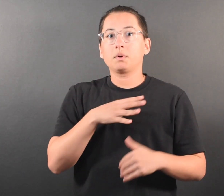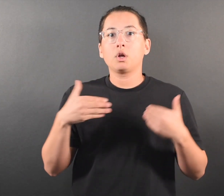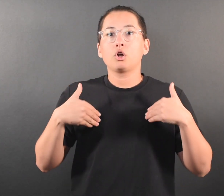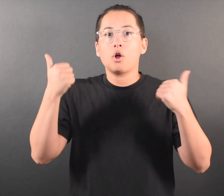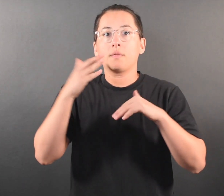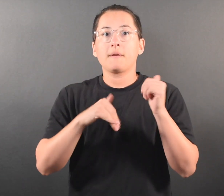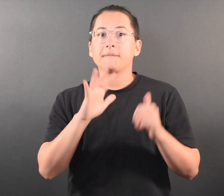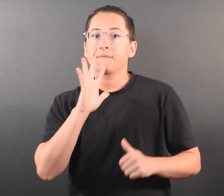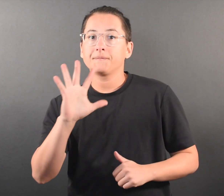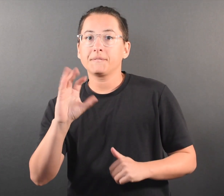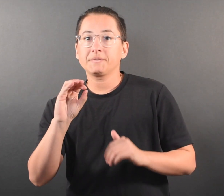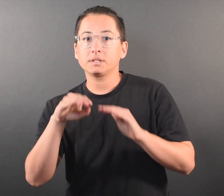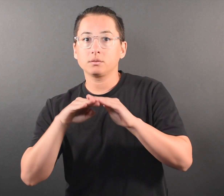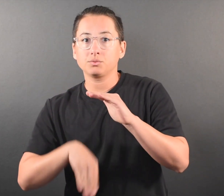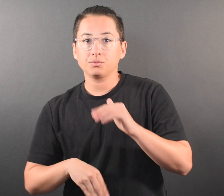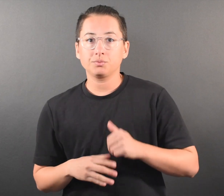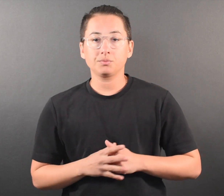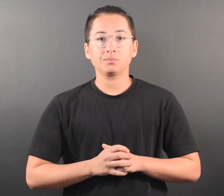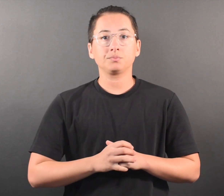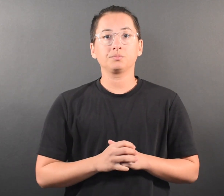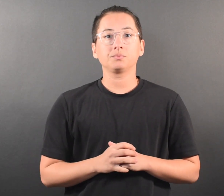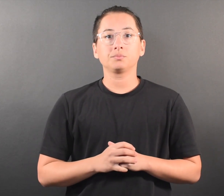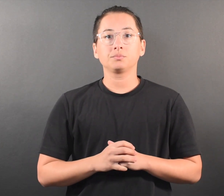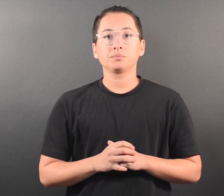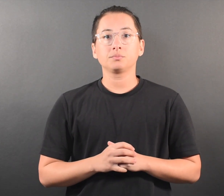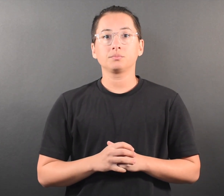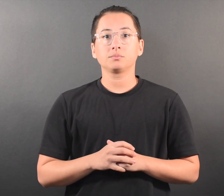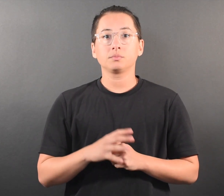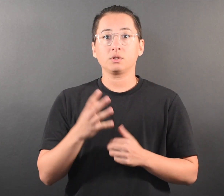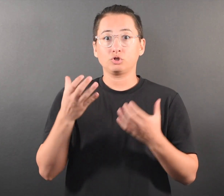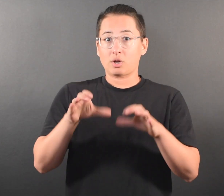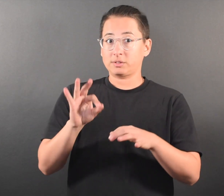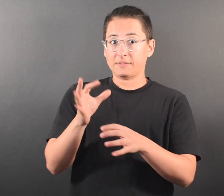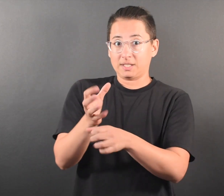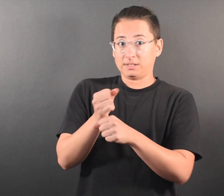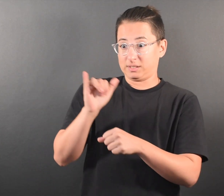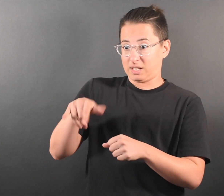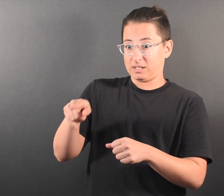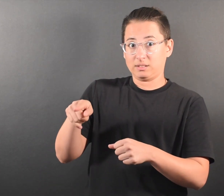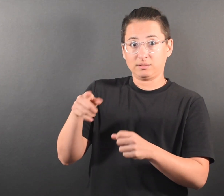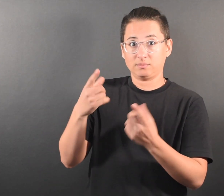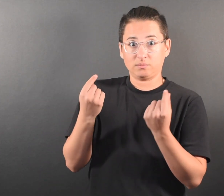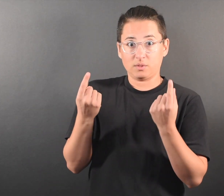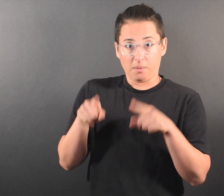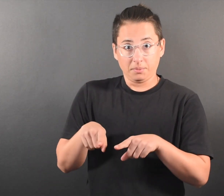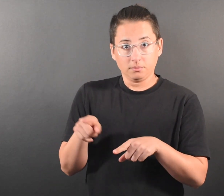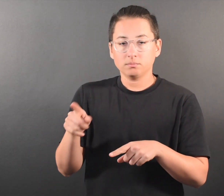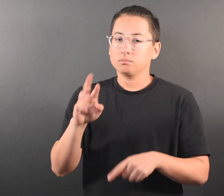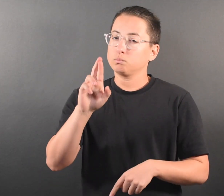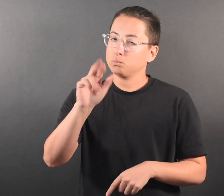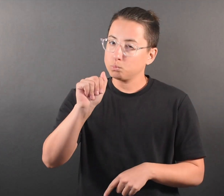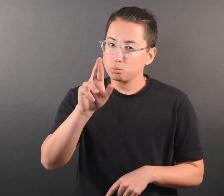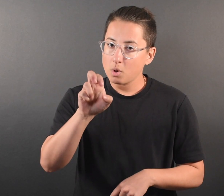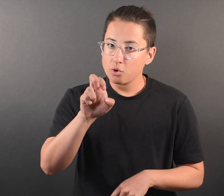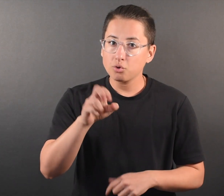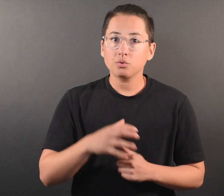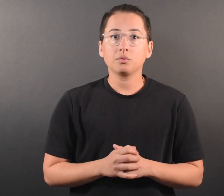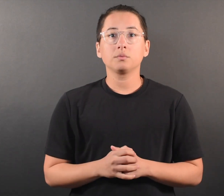adult women younger than 50 years old. The chance of having this occur is very rare.